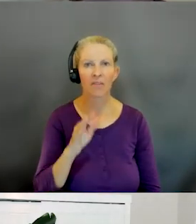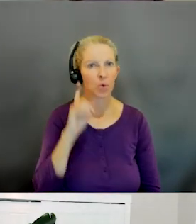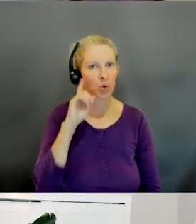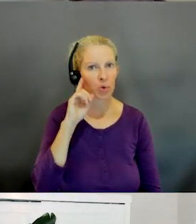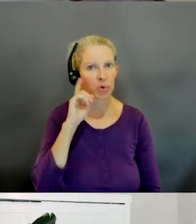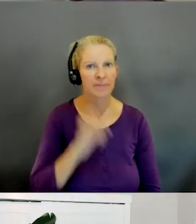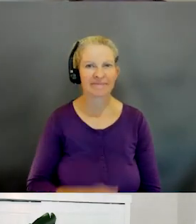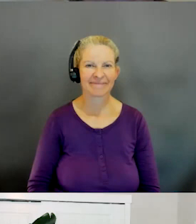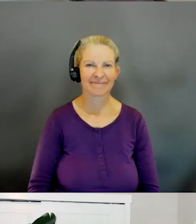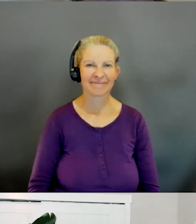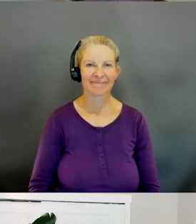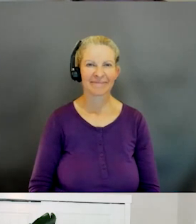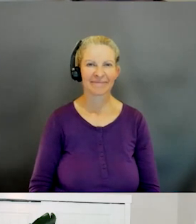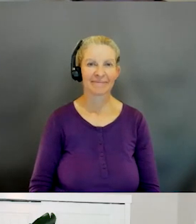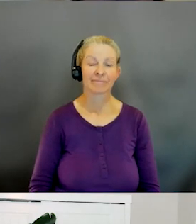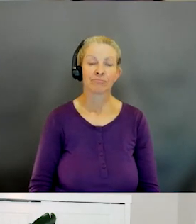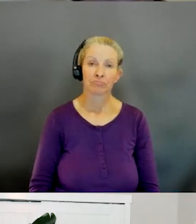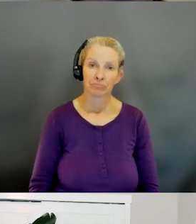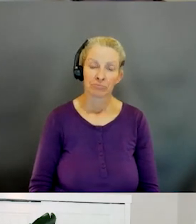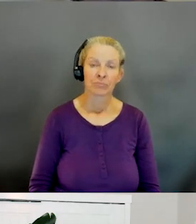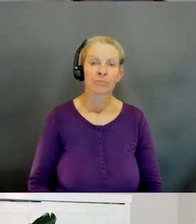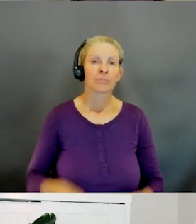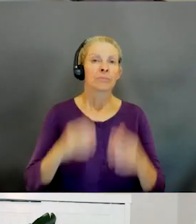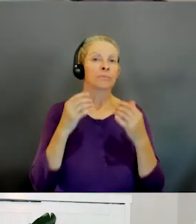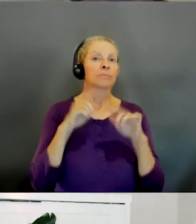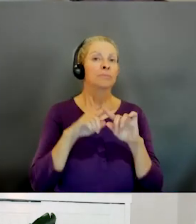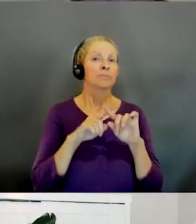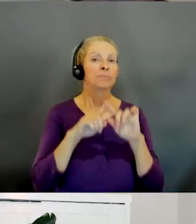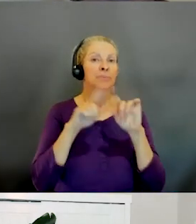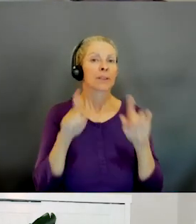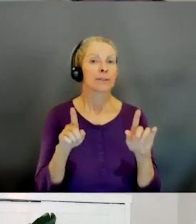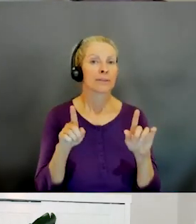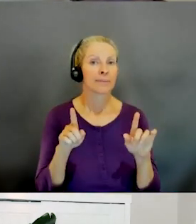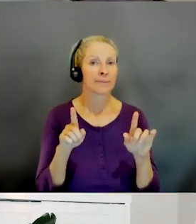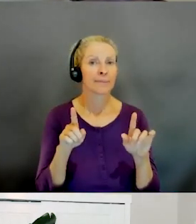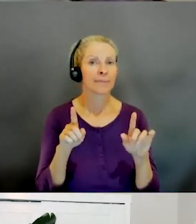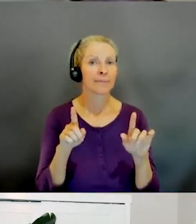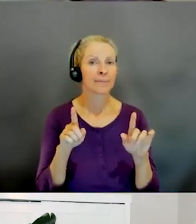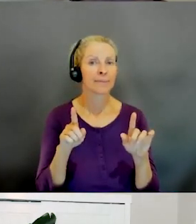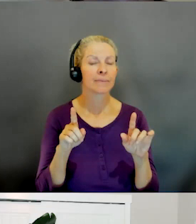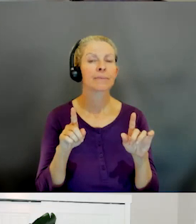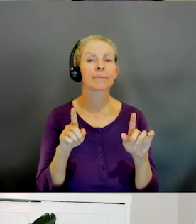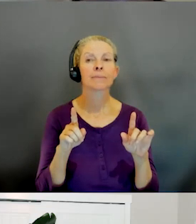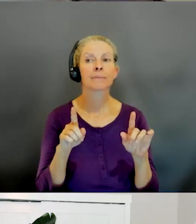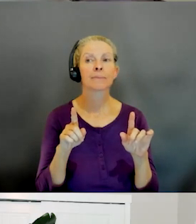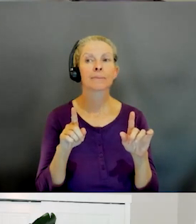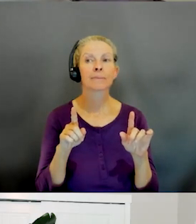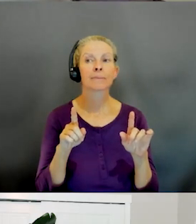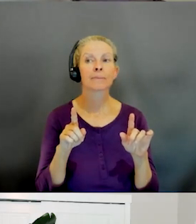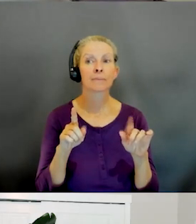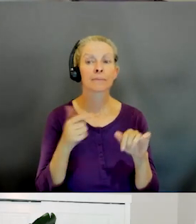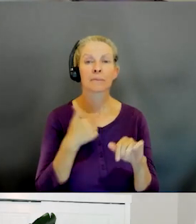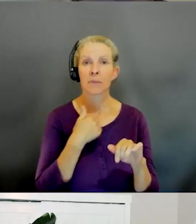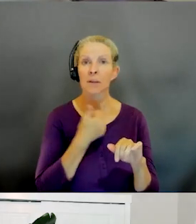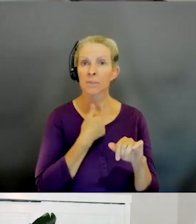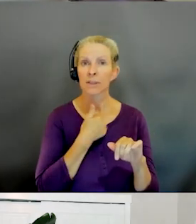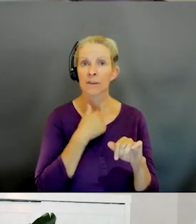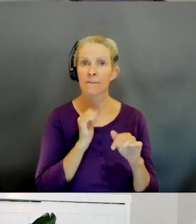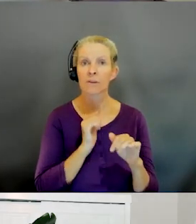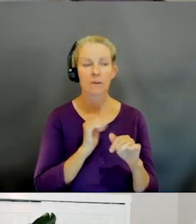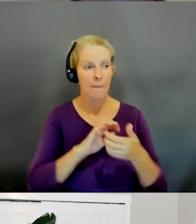But I tell you what. I have been able to get some amazing things for participants by partnering with